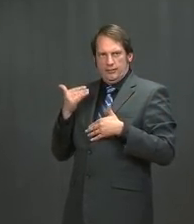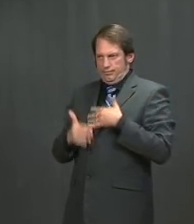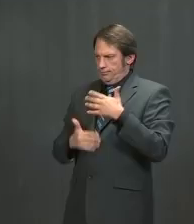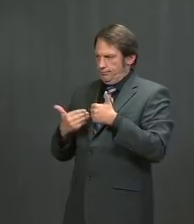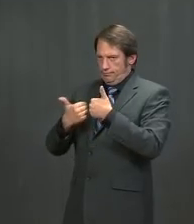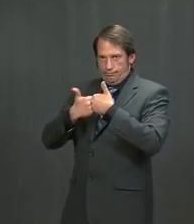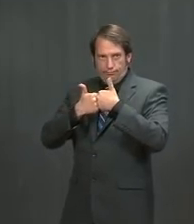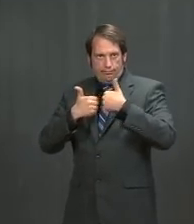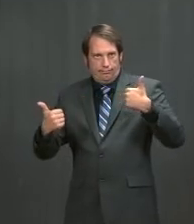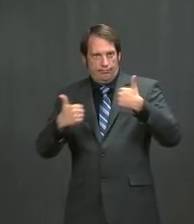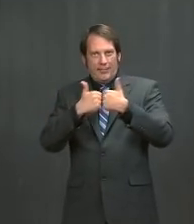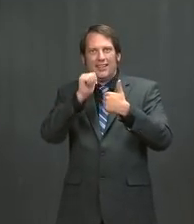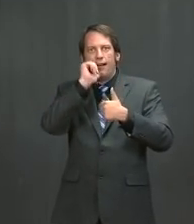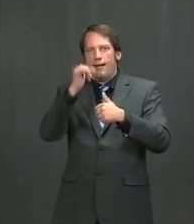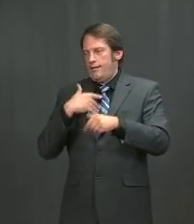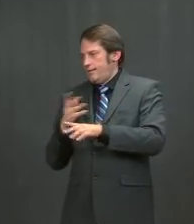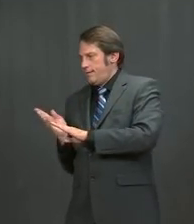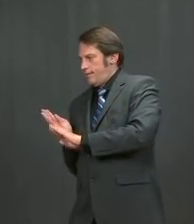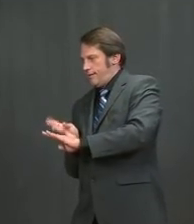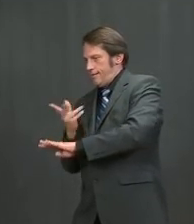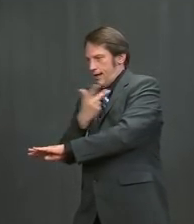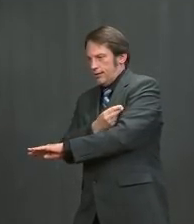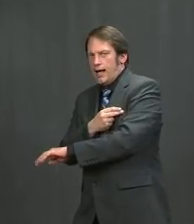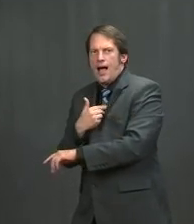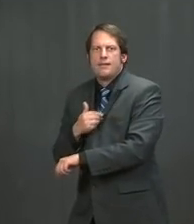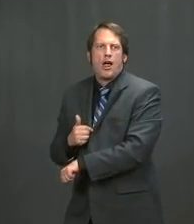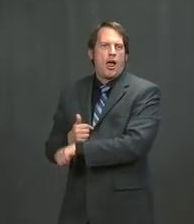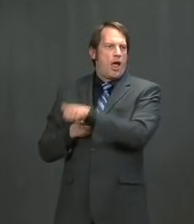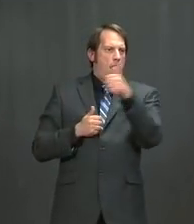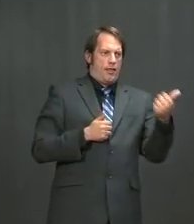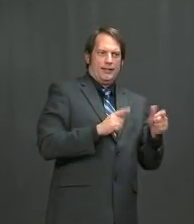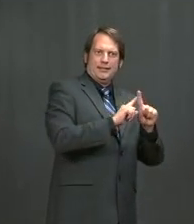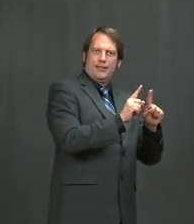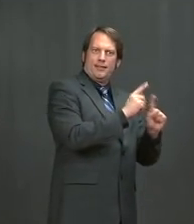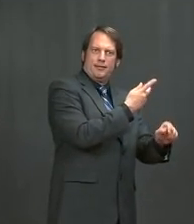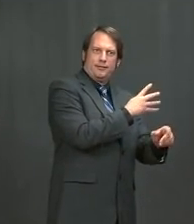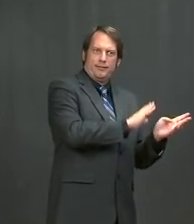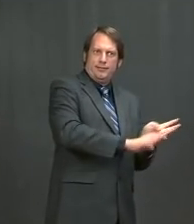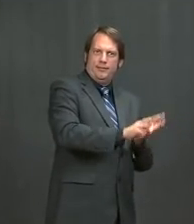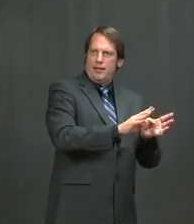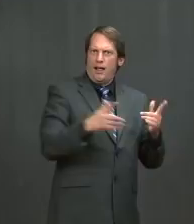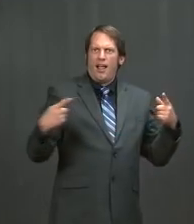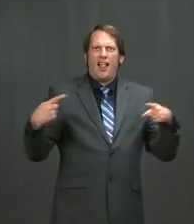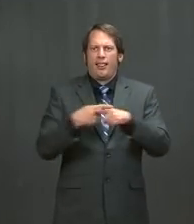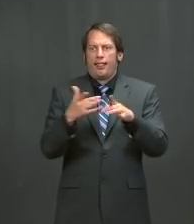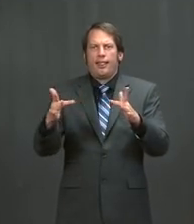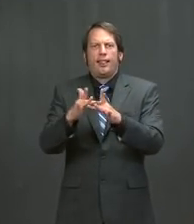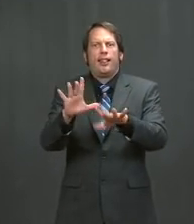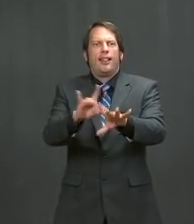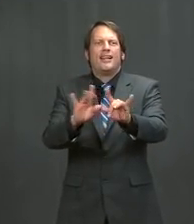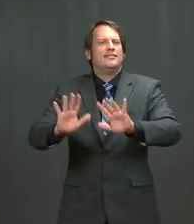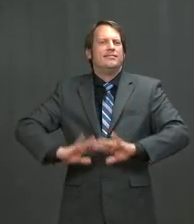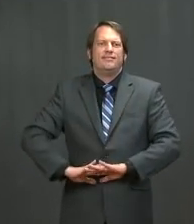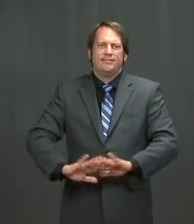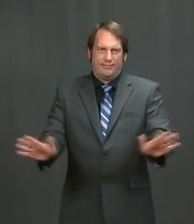to vaccinate the American public -- the adult Americans that we have assured people we will have enough doses by the end of May.